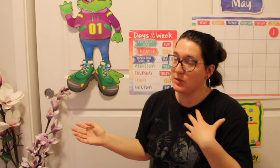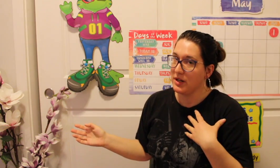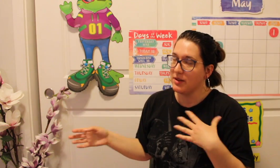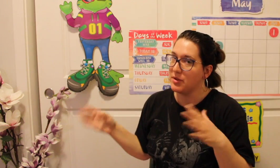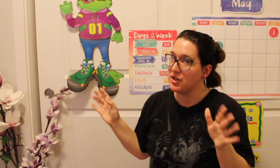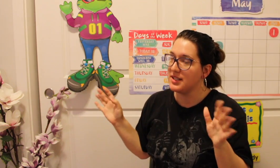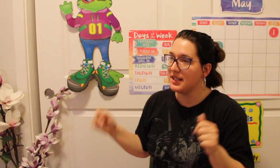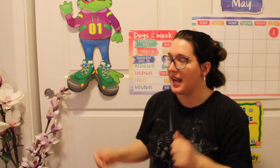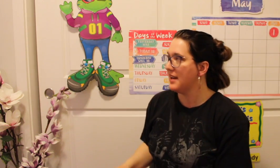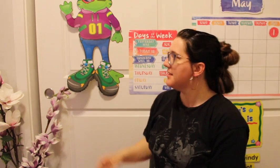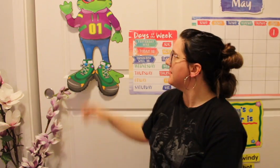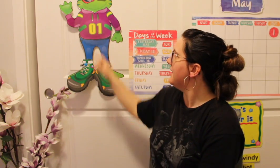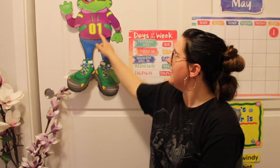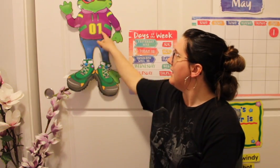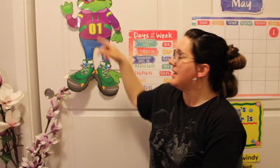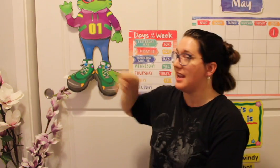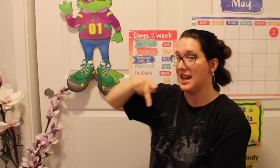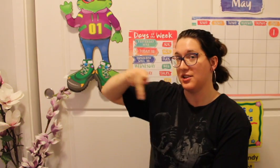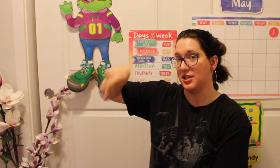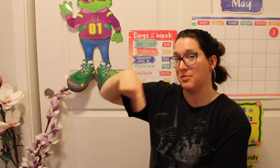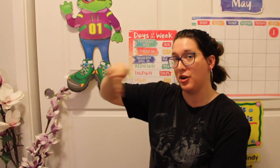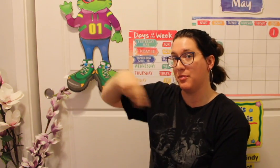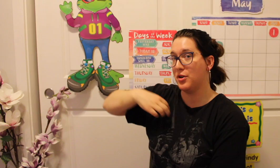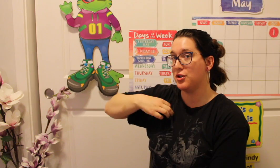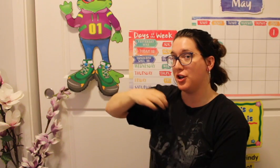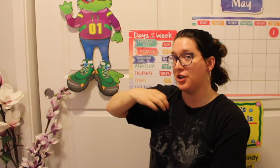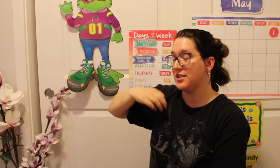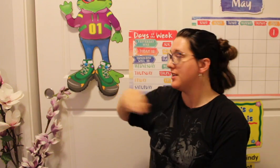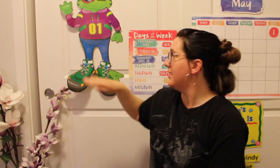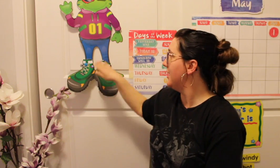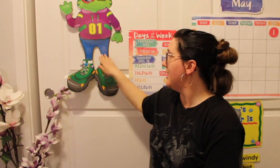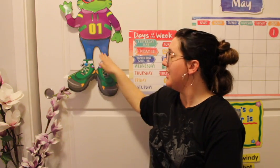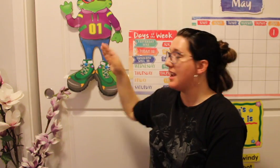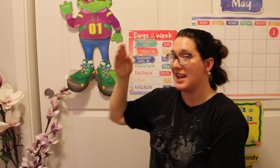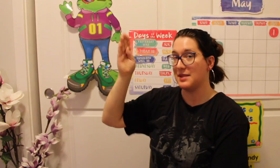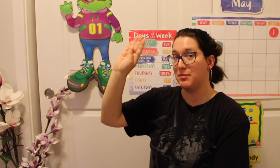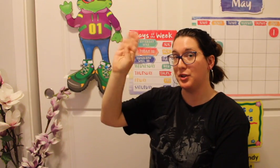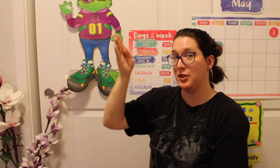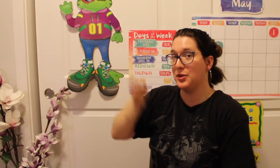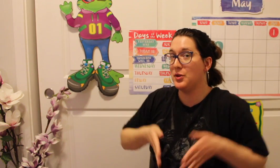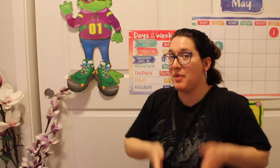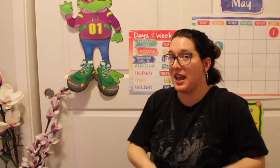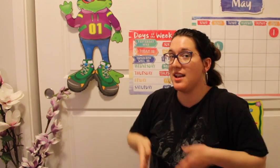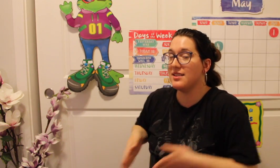need to wear them but just in case he has on his purple shirt his blue pants